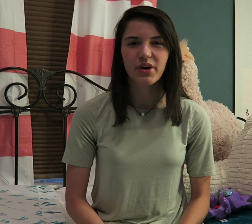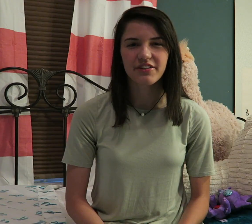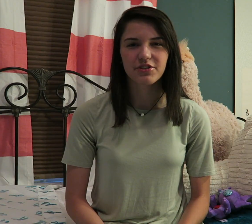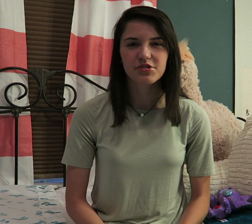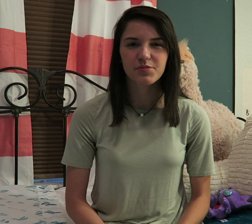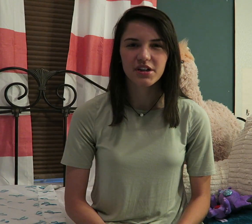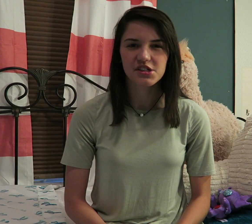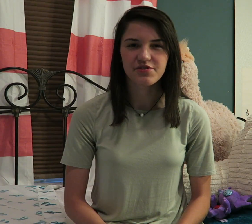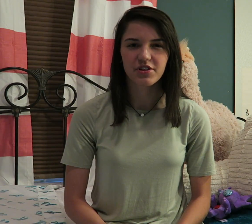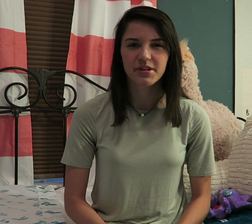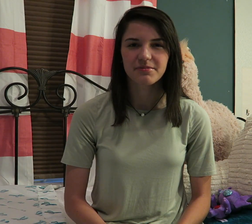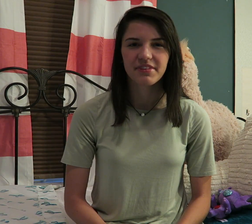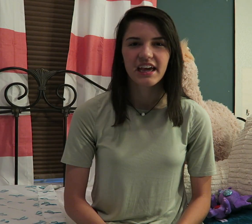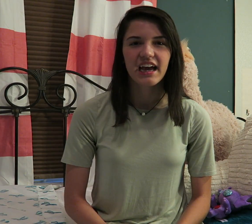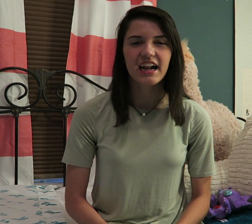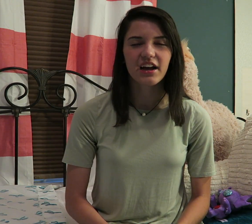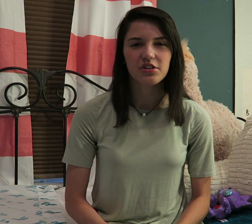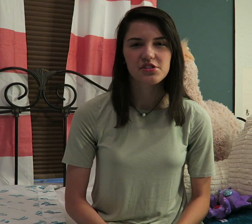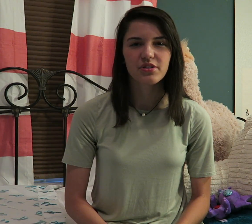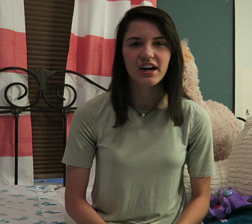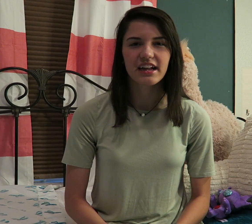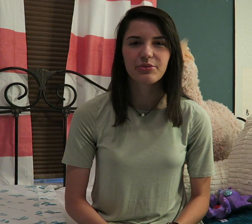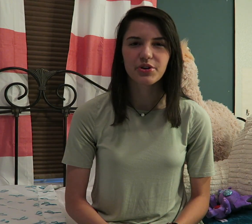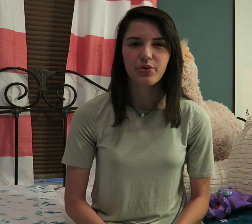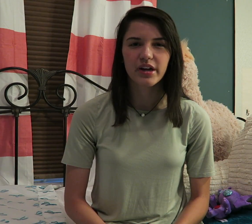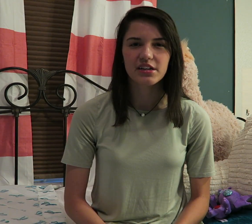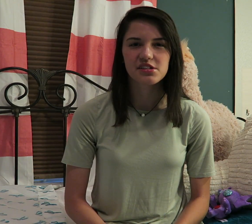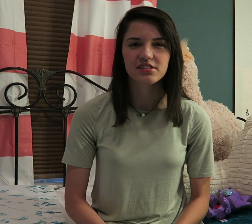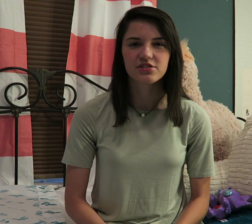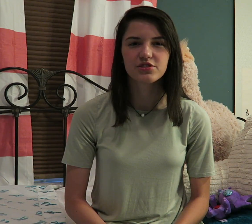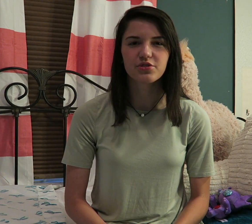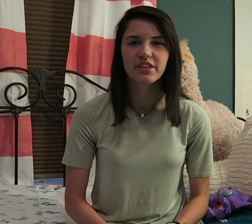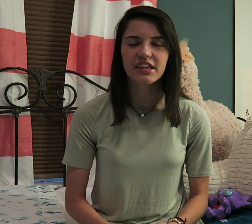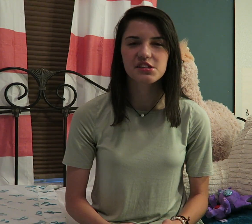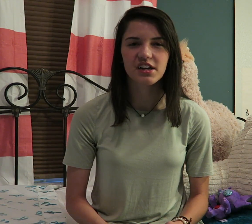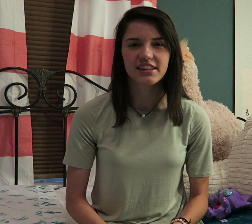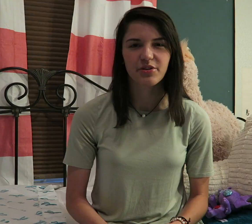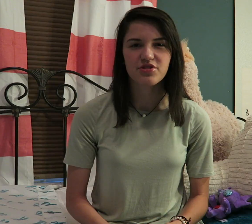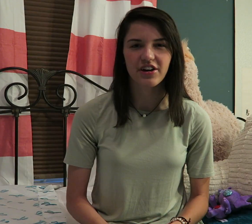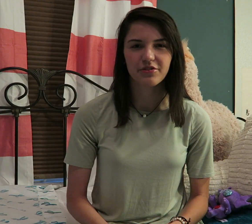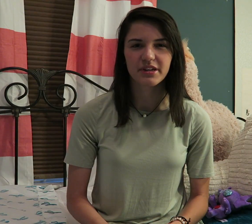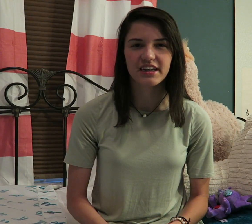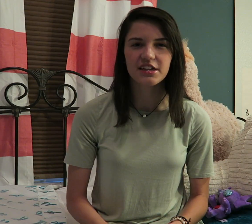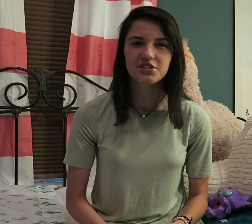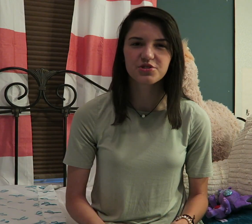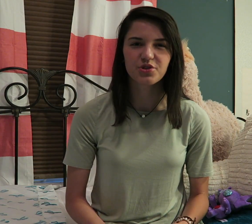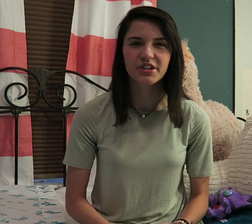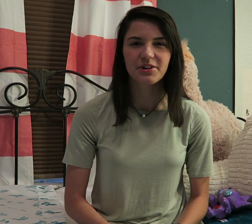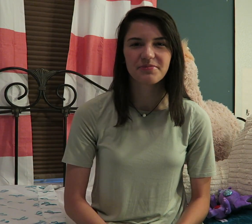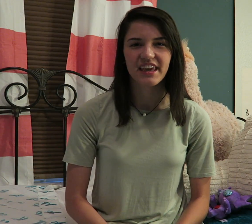I got quite a few responses from it, and I also got a request to do the Sign Language alphabet as a tutorial.